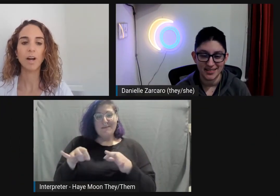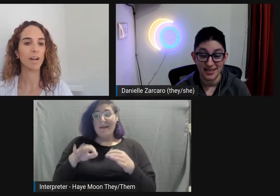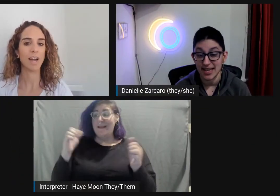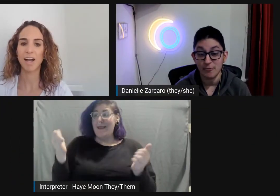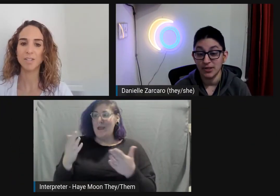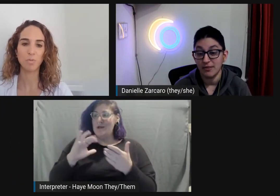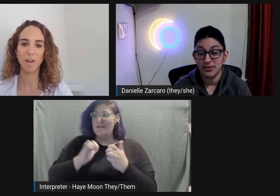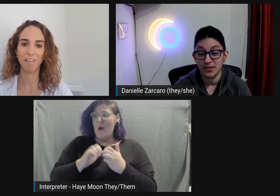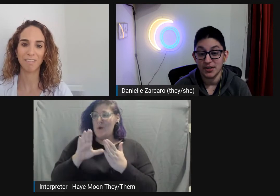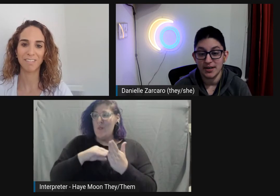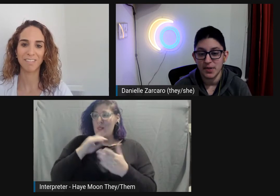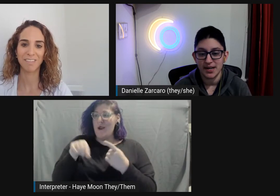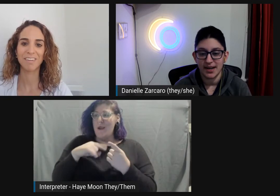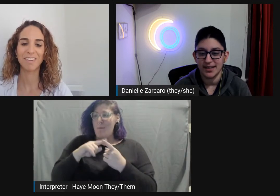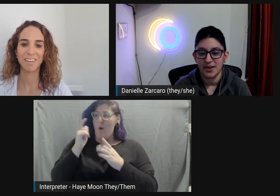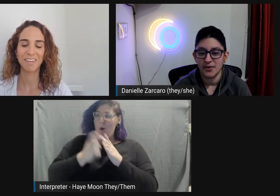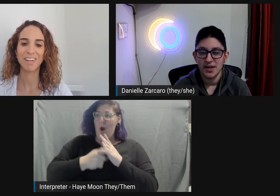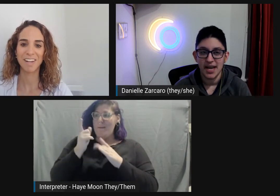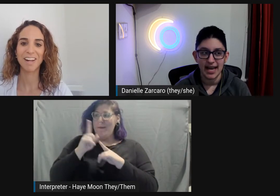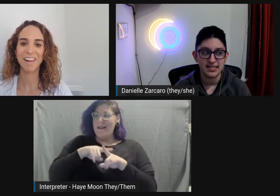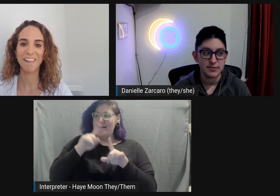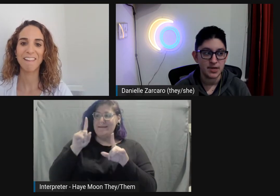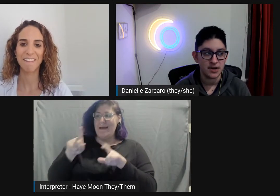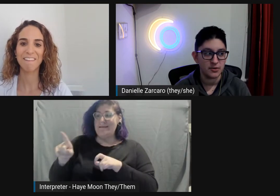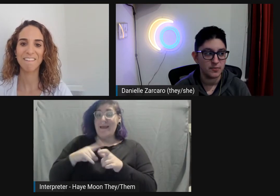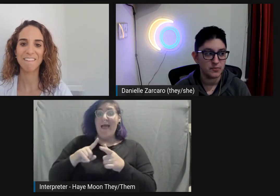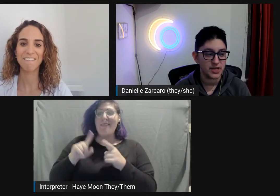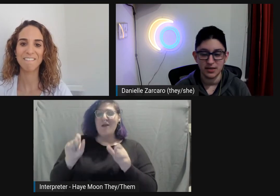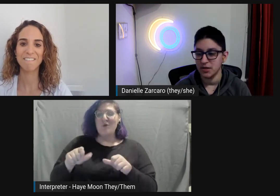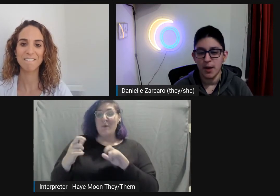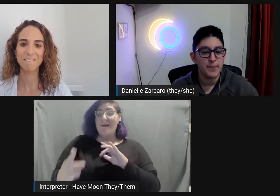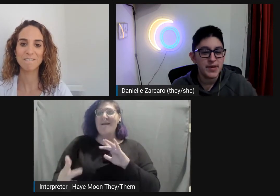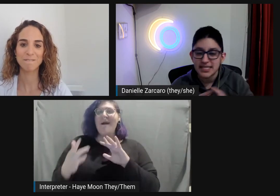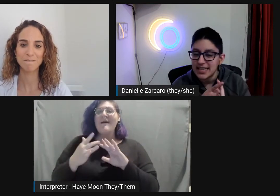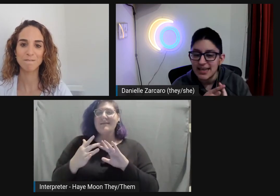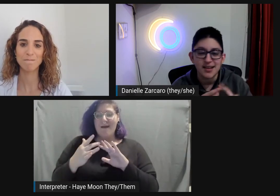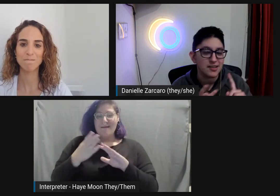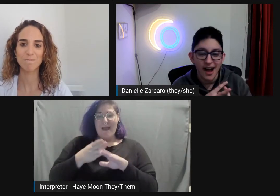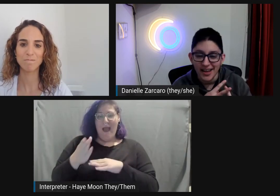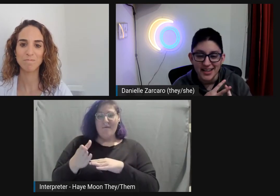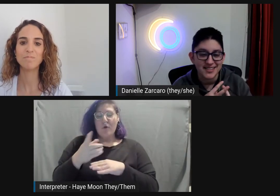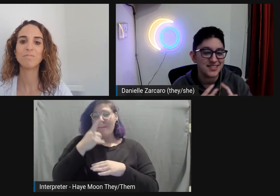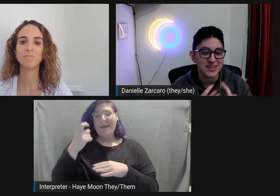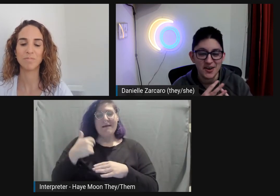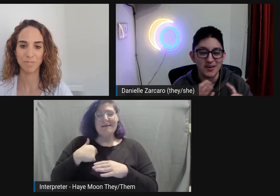Because I would love to learn it, but it's busy, clients.